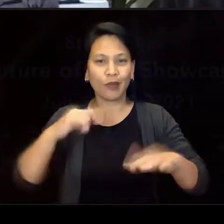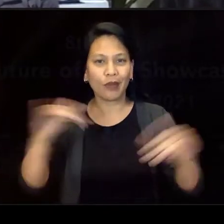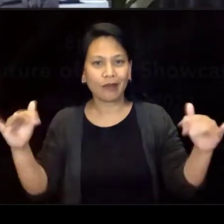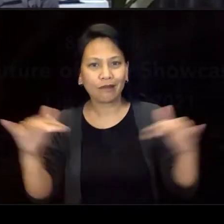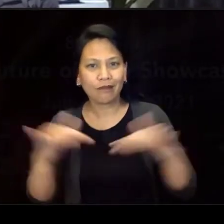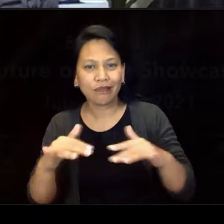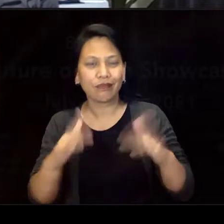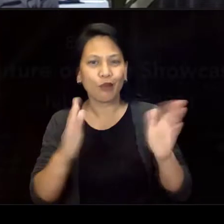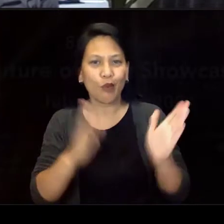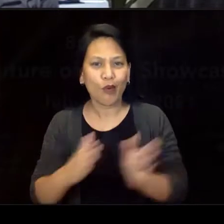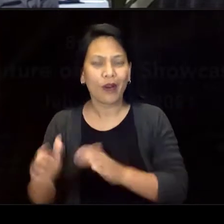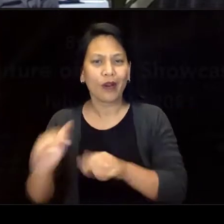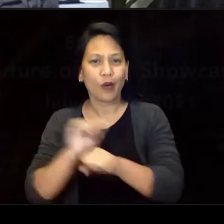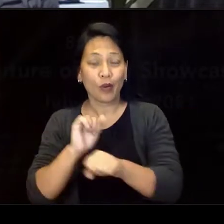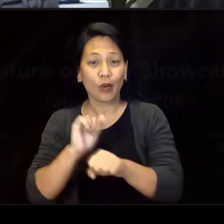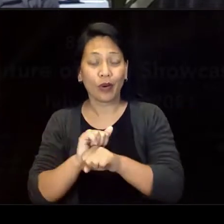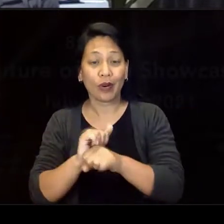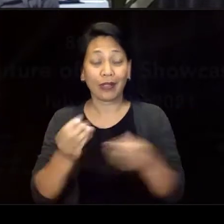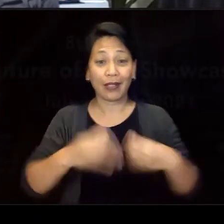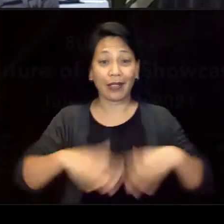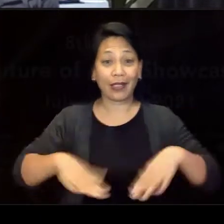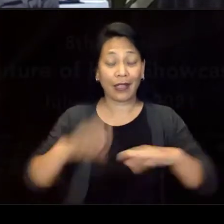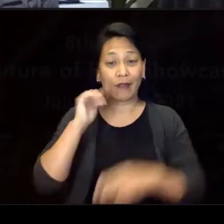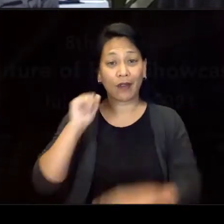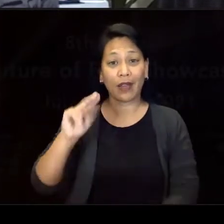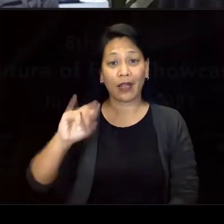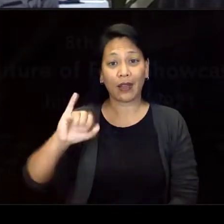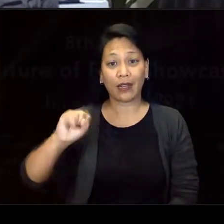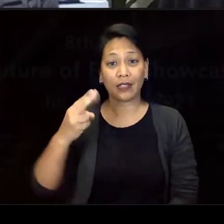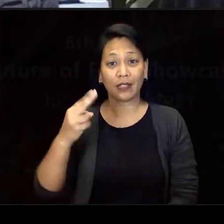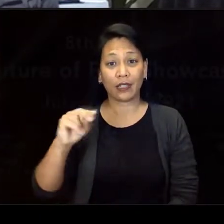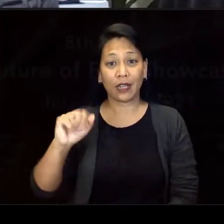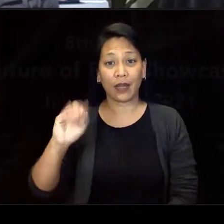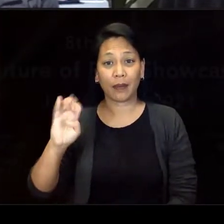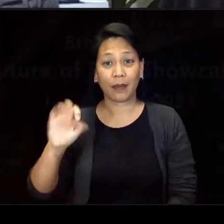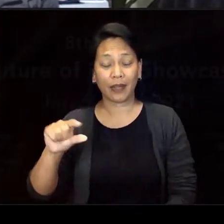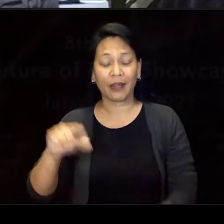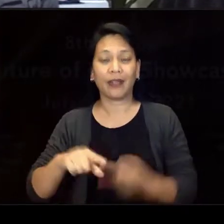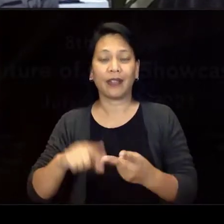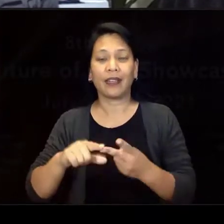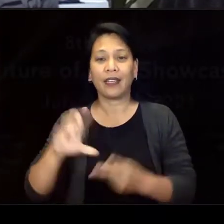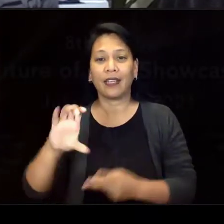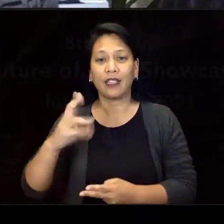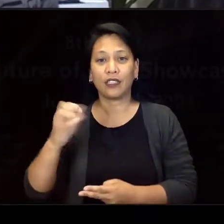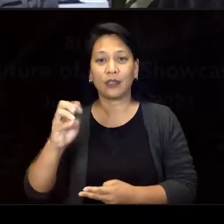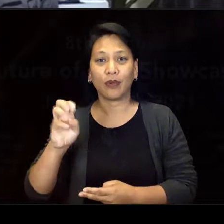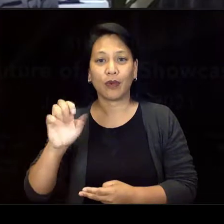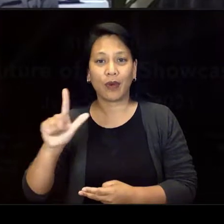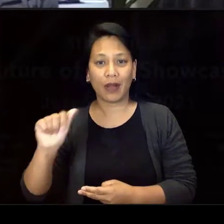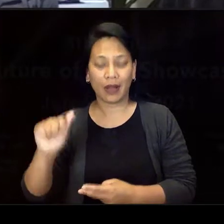And it is the territory of the Anishinaabe, the Chippewa, the Haudenosaunee, and the Huron-Wendat,